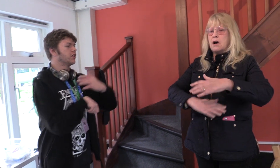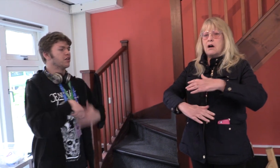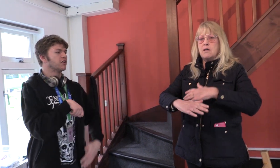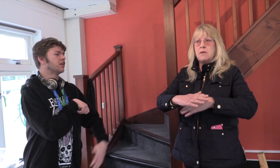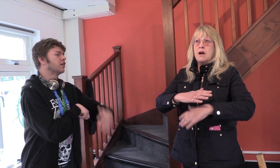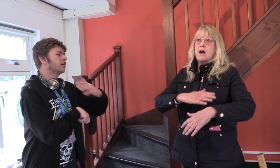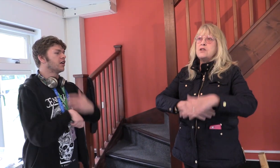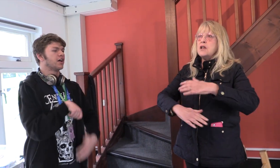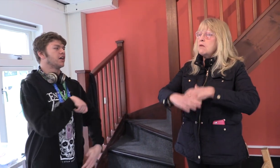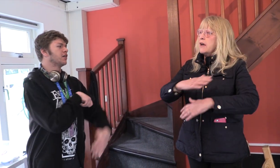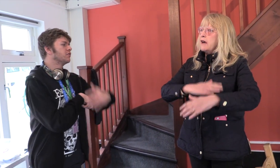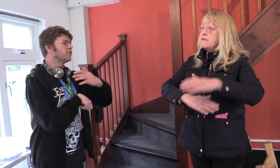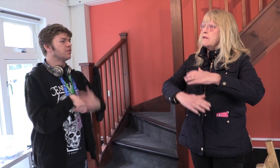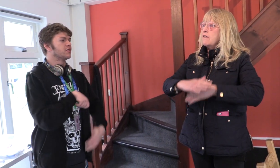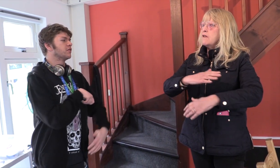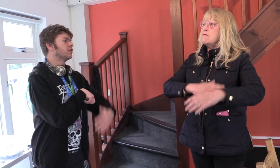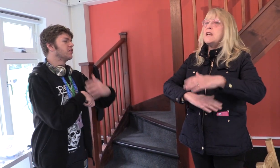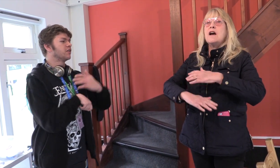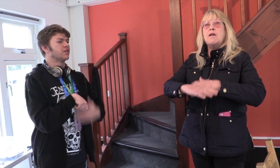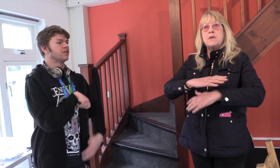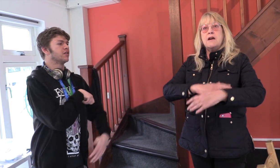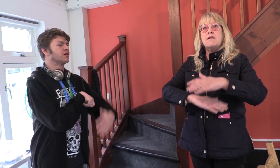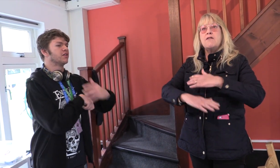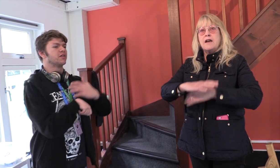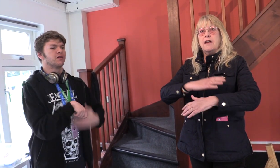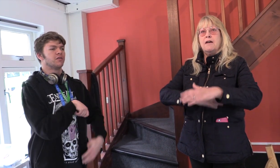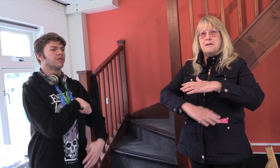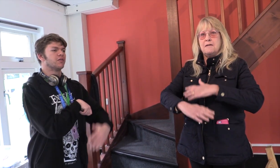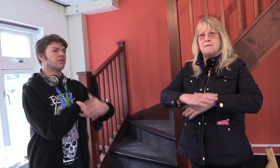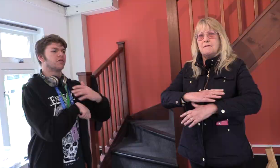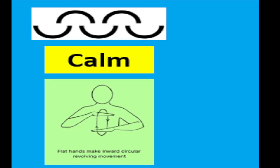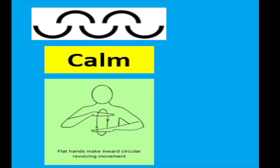Calm. Do you know what Kav, I feel really calm now. Thank you.